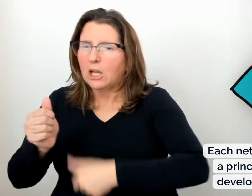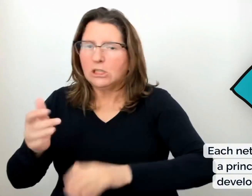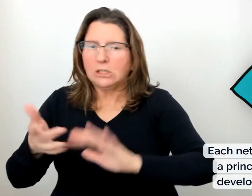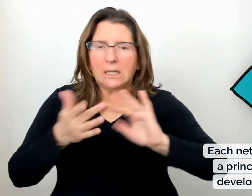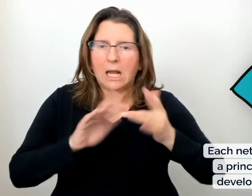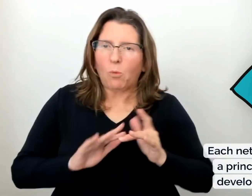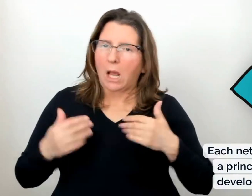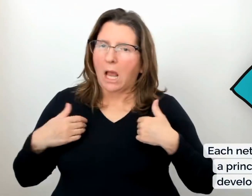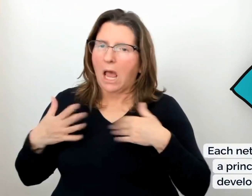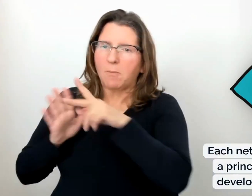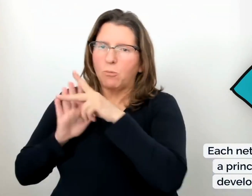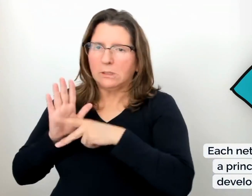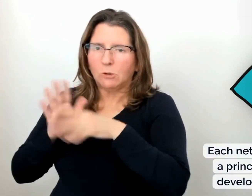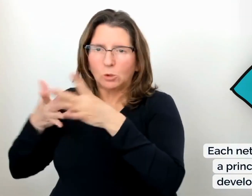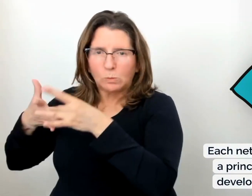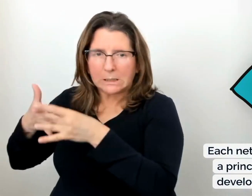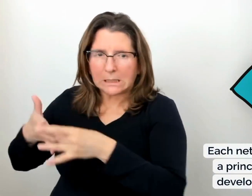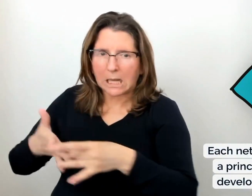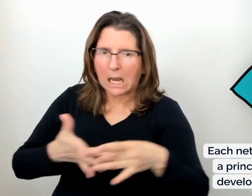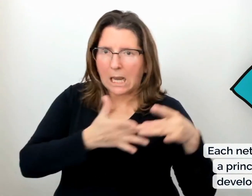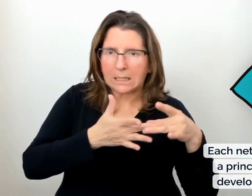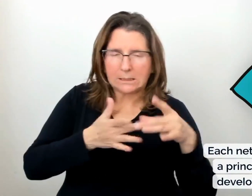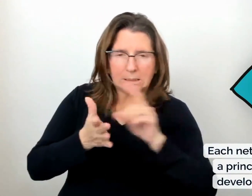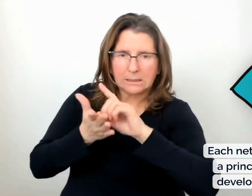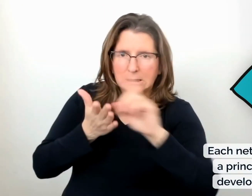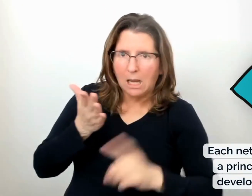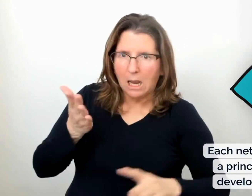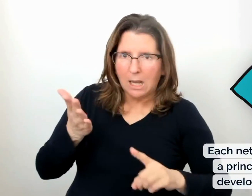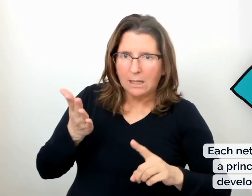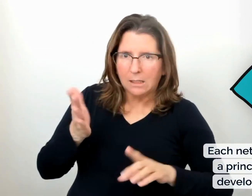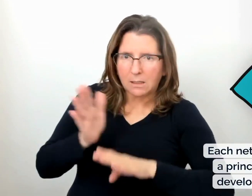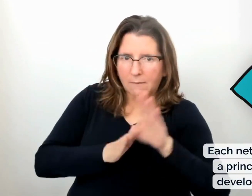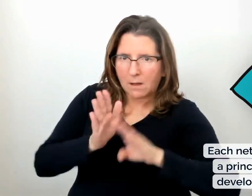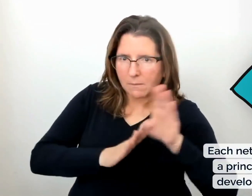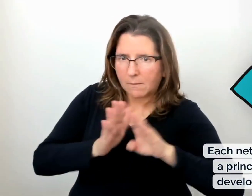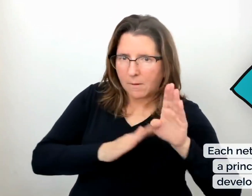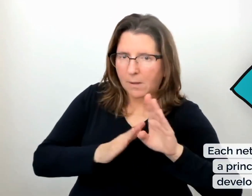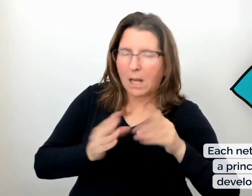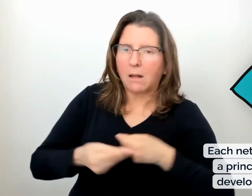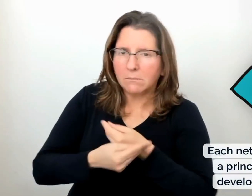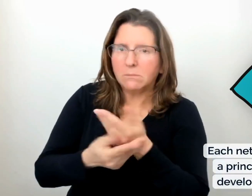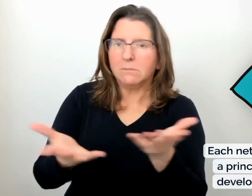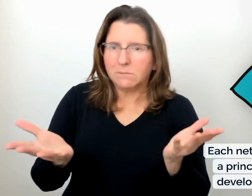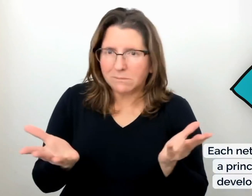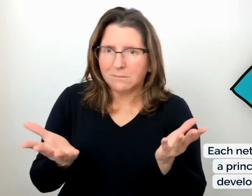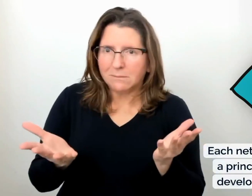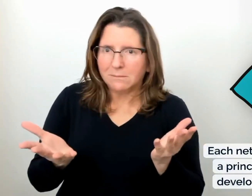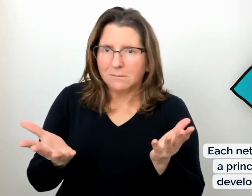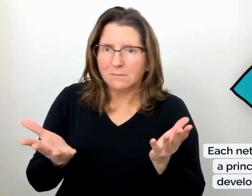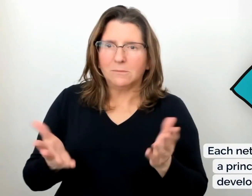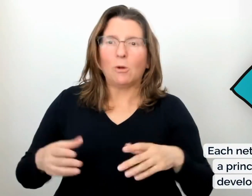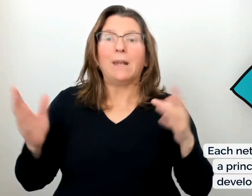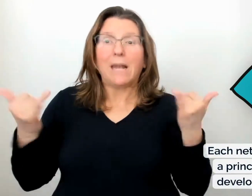Each network is identified by a principle to guide design, development, and delivery of the target content.